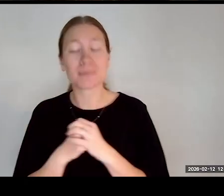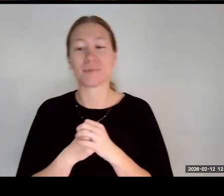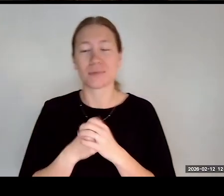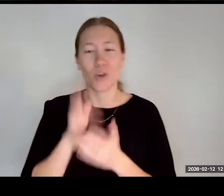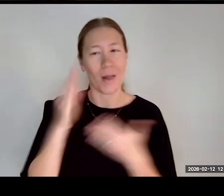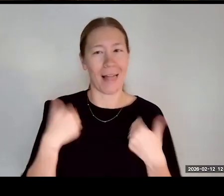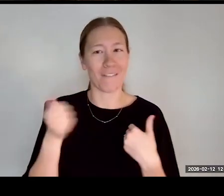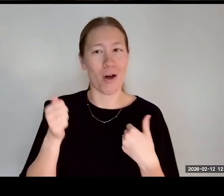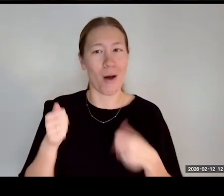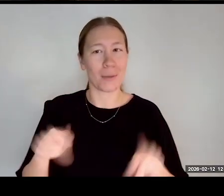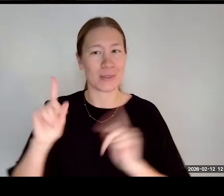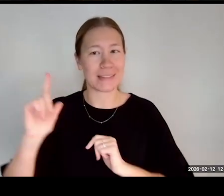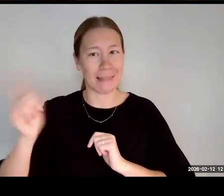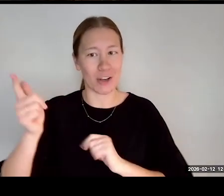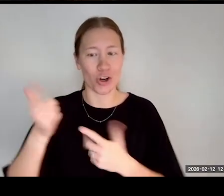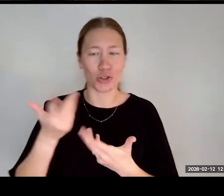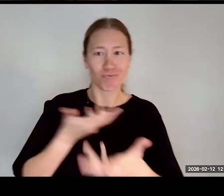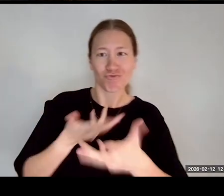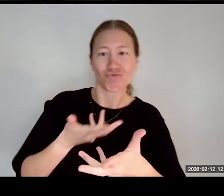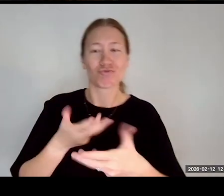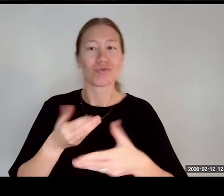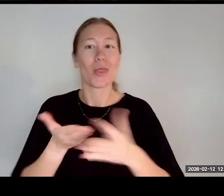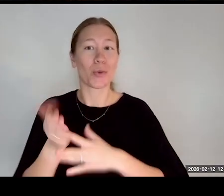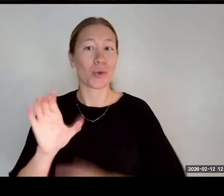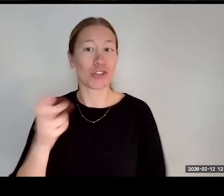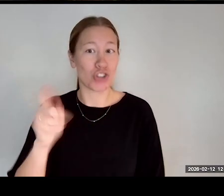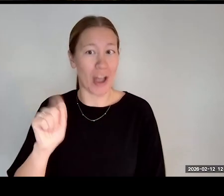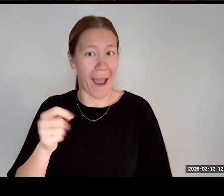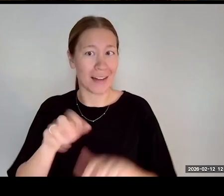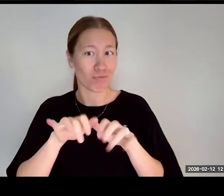to engage in the chat. It's important to keep in mind that we are all learning together.